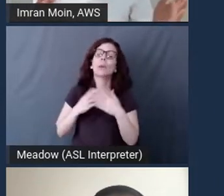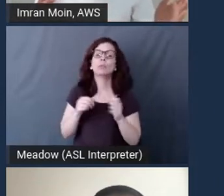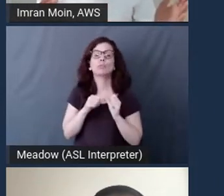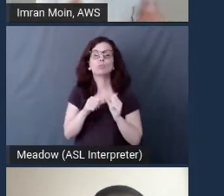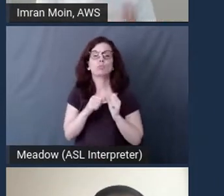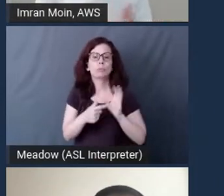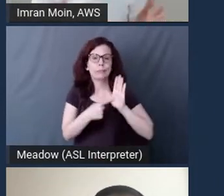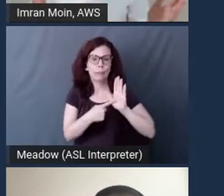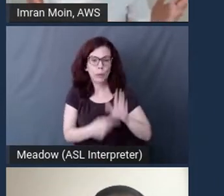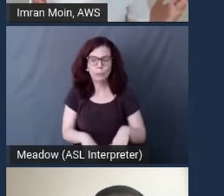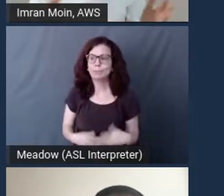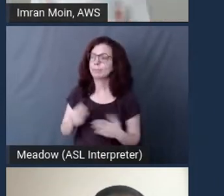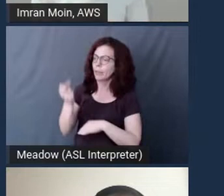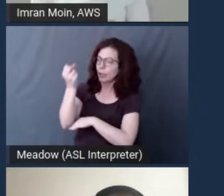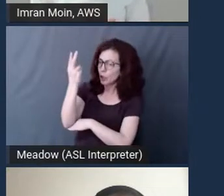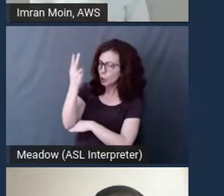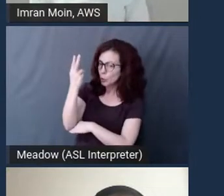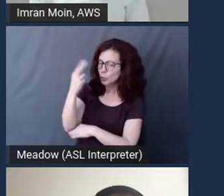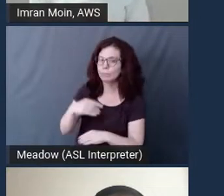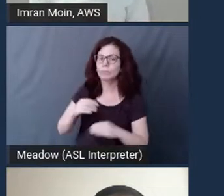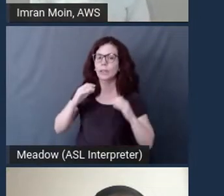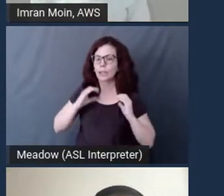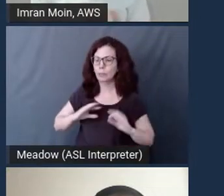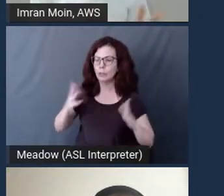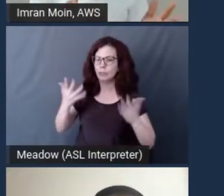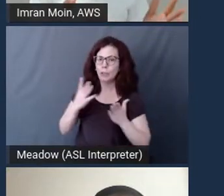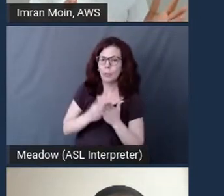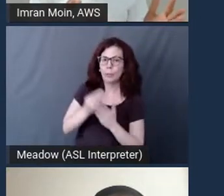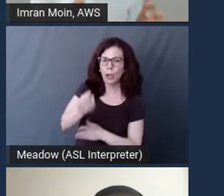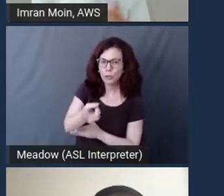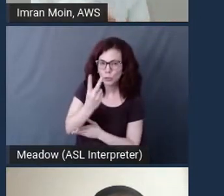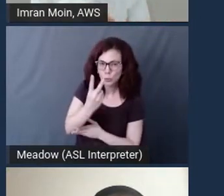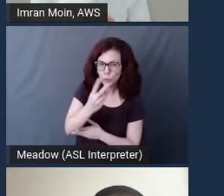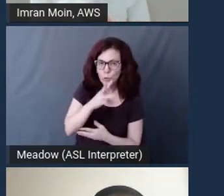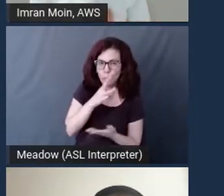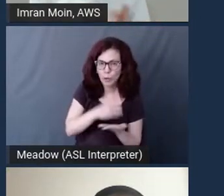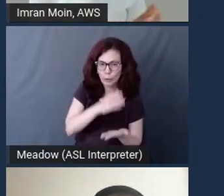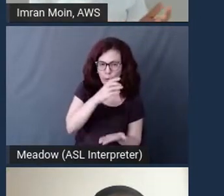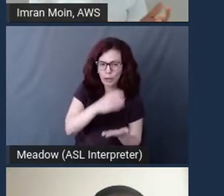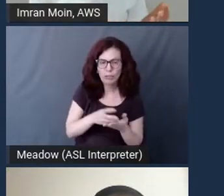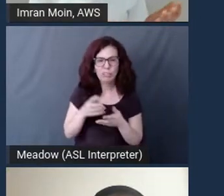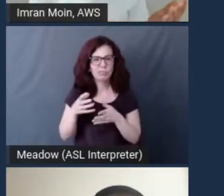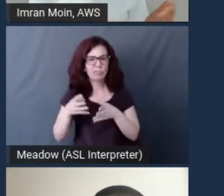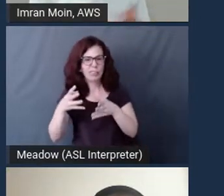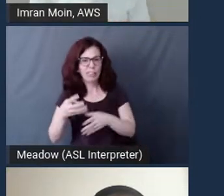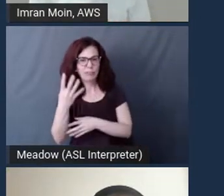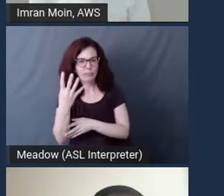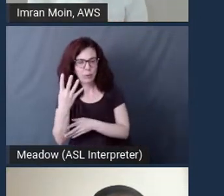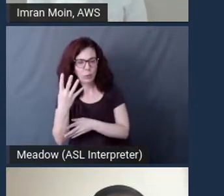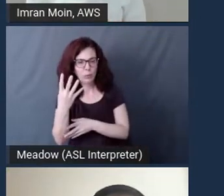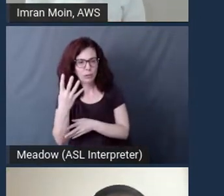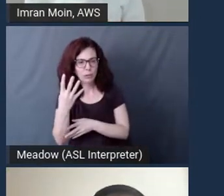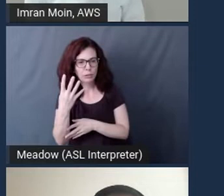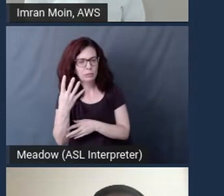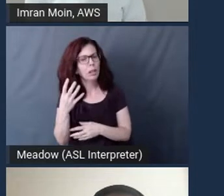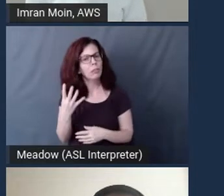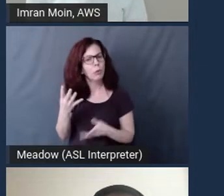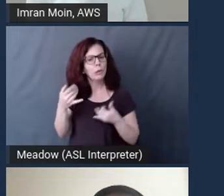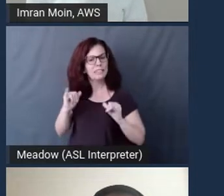It's known customers bought two water bottles. Now we have four left. Four is still higher than the threshold I have set for two.